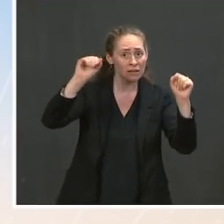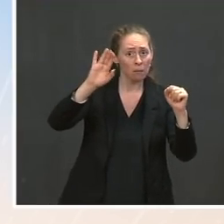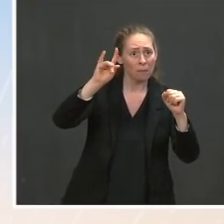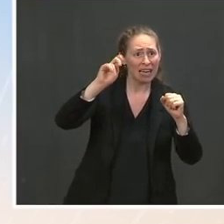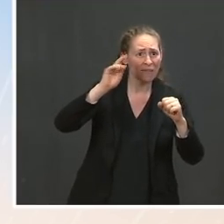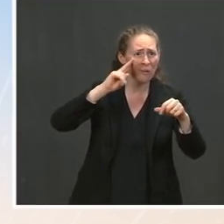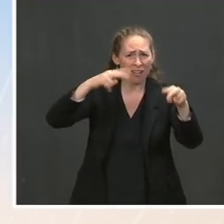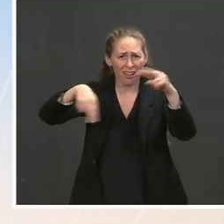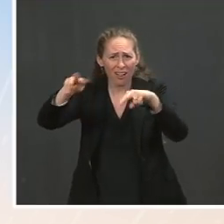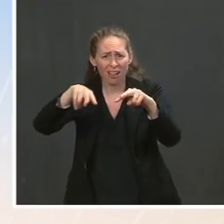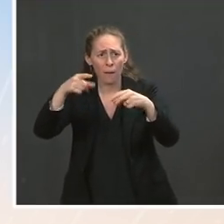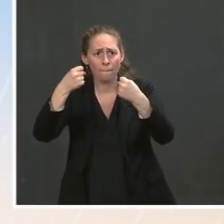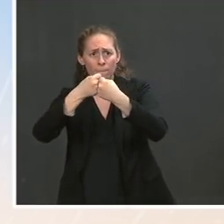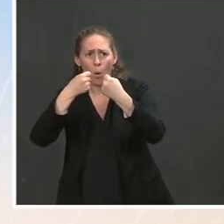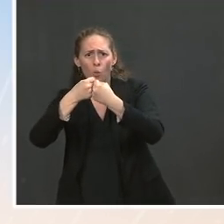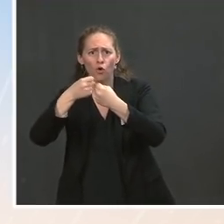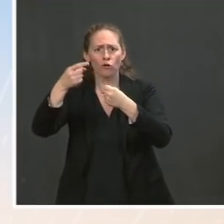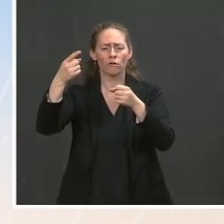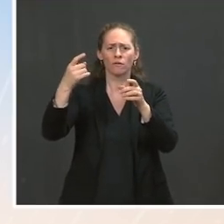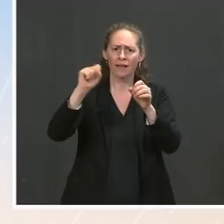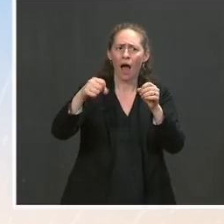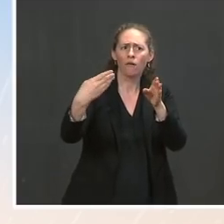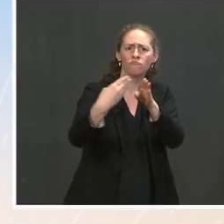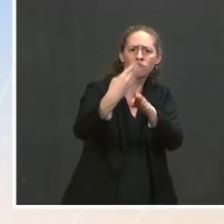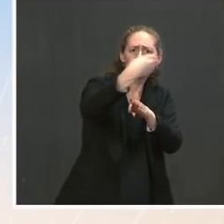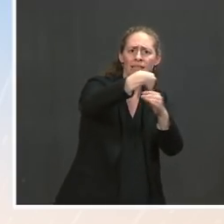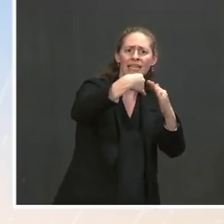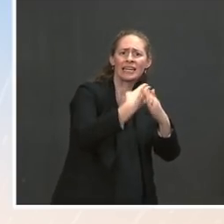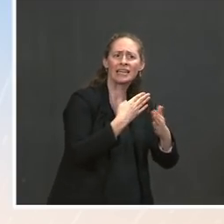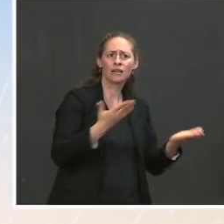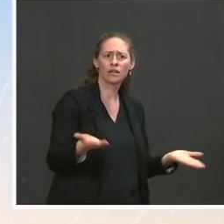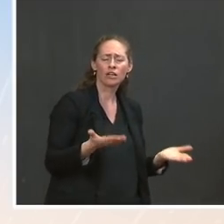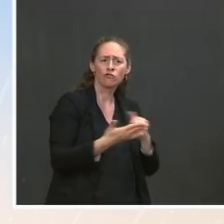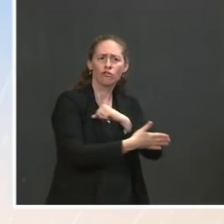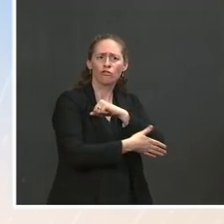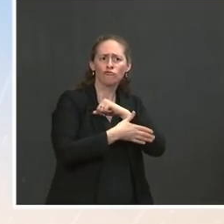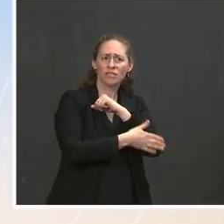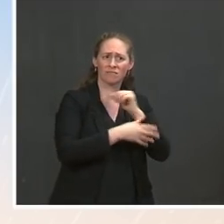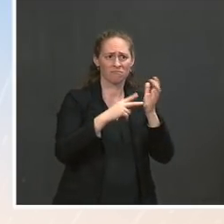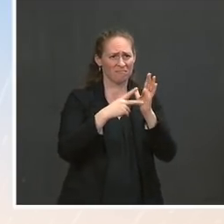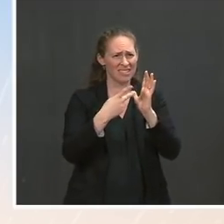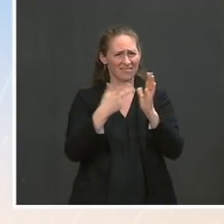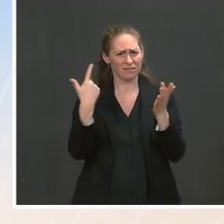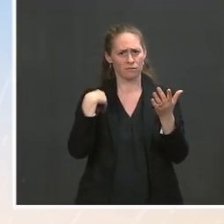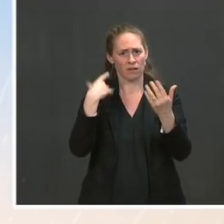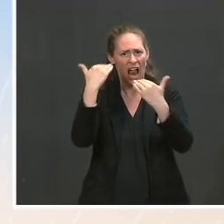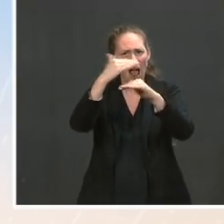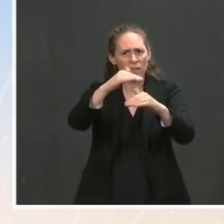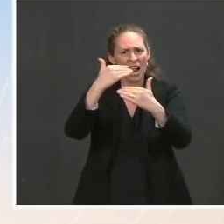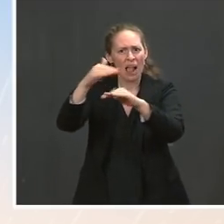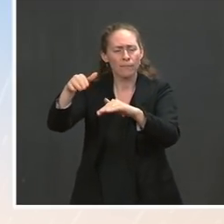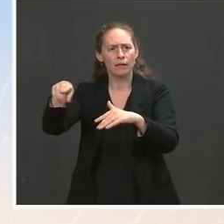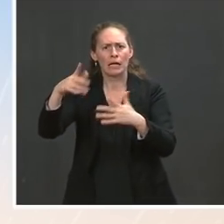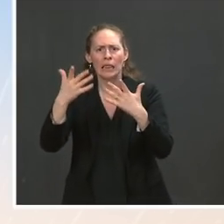He clearly doesn't agree with the Vice President on that. Ms. Psaki: It's in place for public health reasons, giving we're in the midst of a pandemic. That's why it's in place.